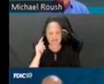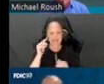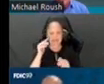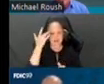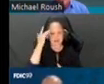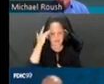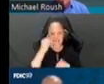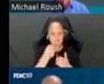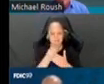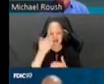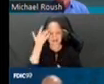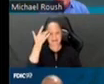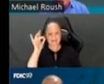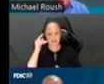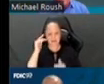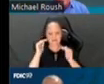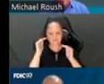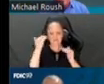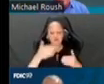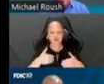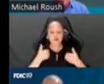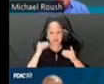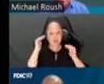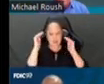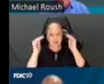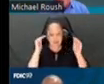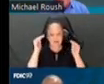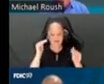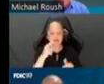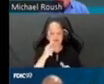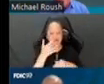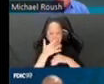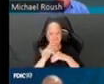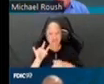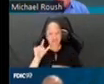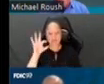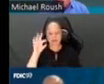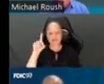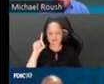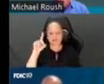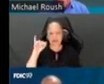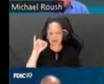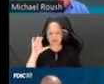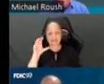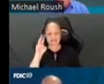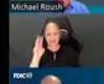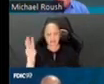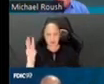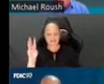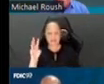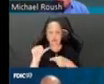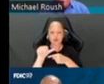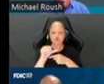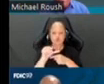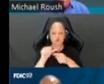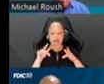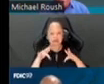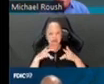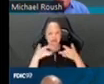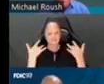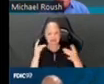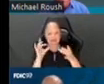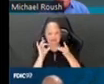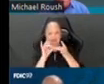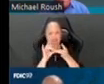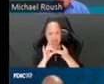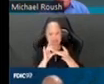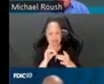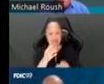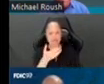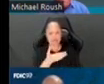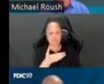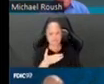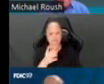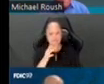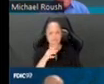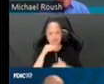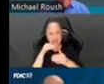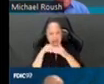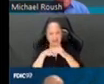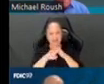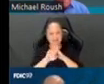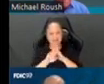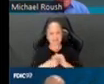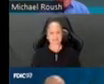at FDIC.gov/moneysmart. There's training and events links that you can access. It is listing